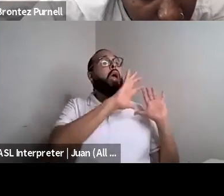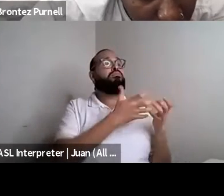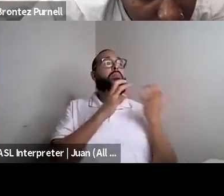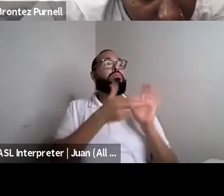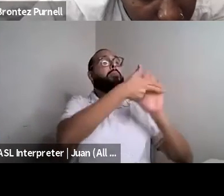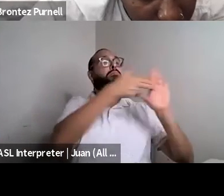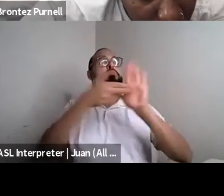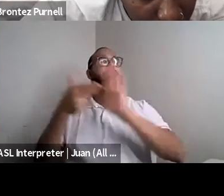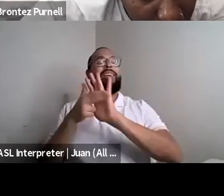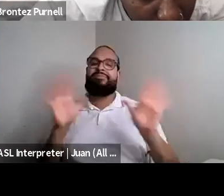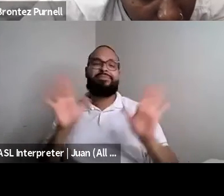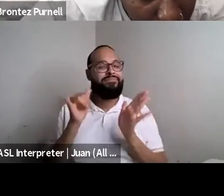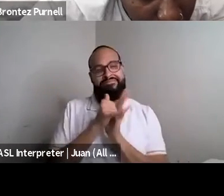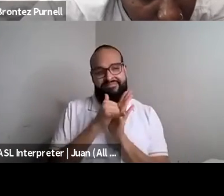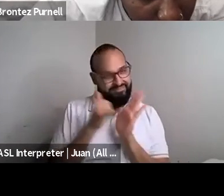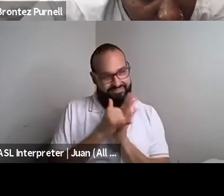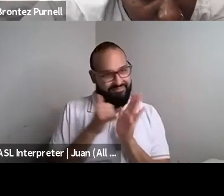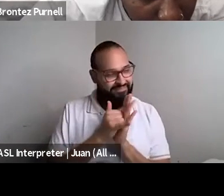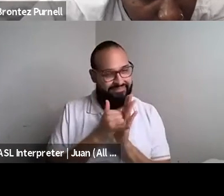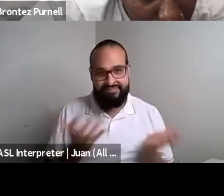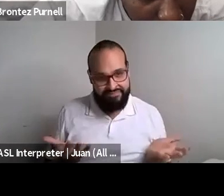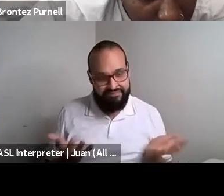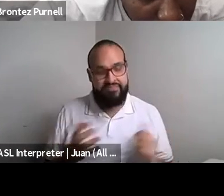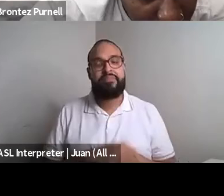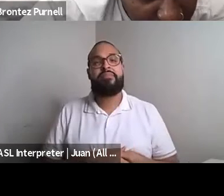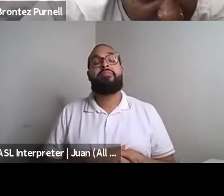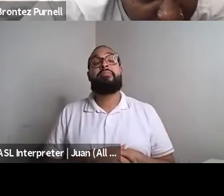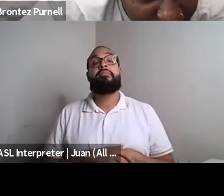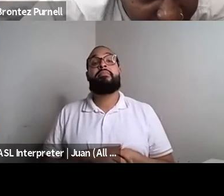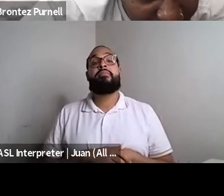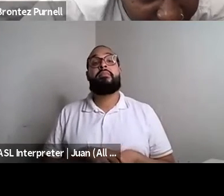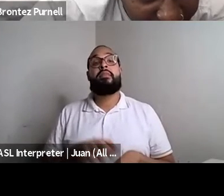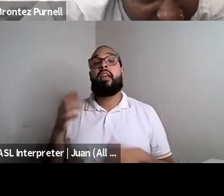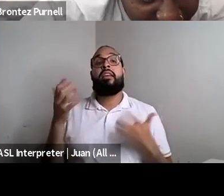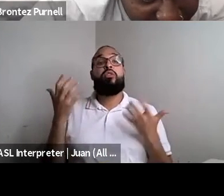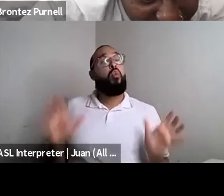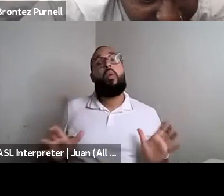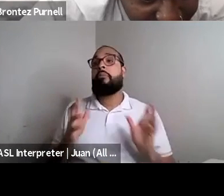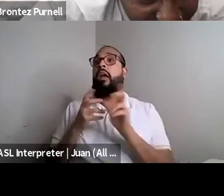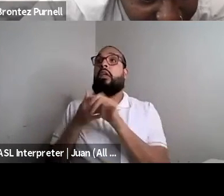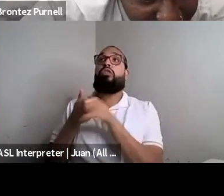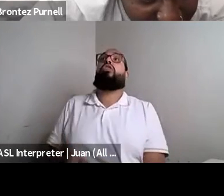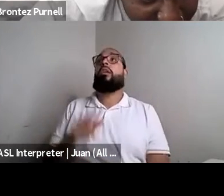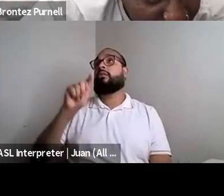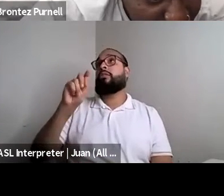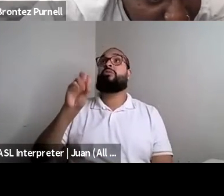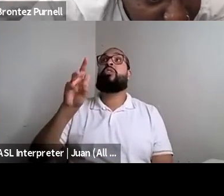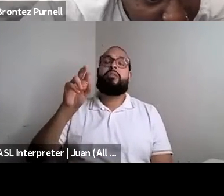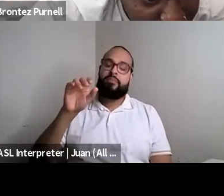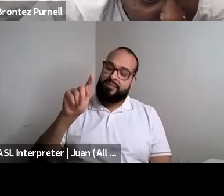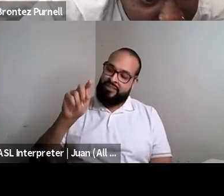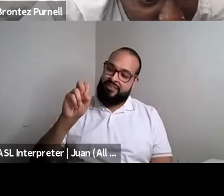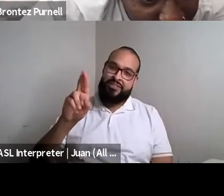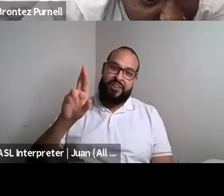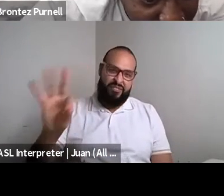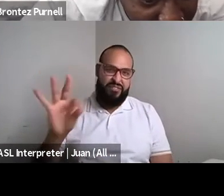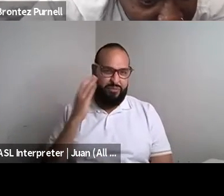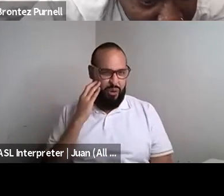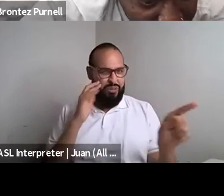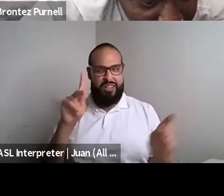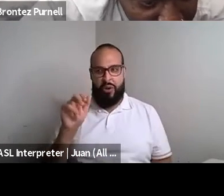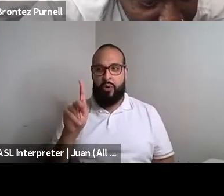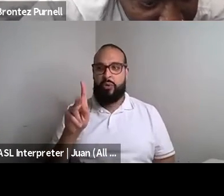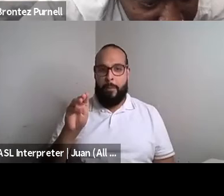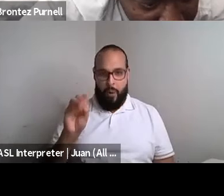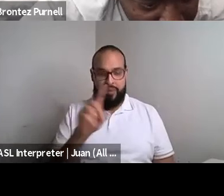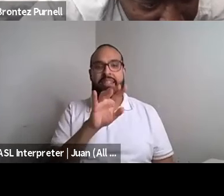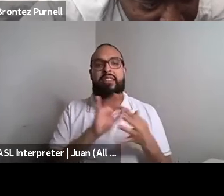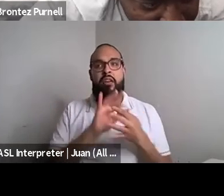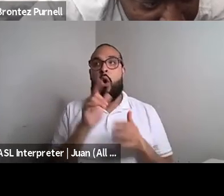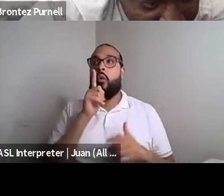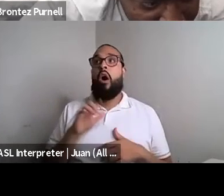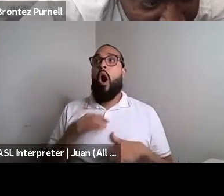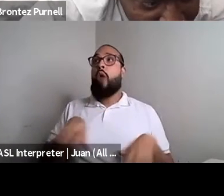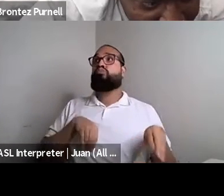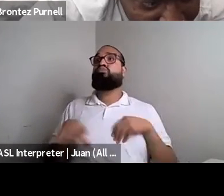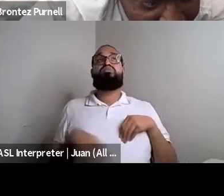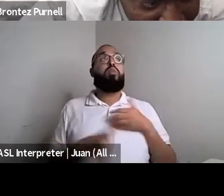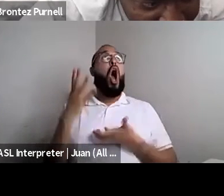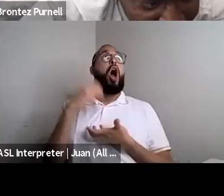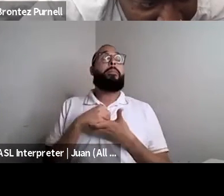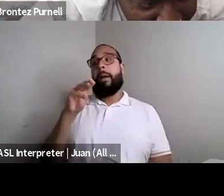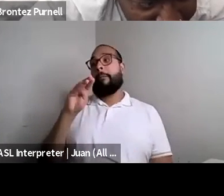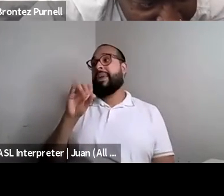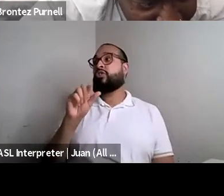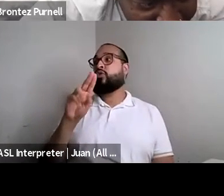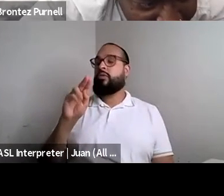Randa Jarrar she/they: Knowing that that and and not being like those fucking turfs that Kokomo was talking about, you know, just internalized internalizing misogyny saying that, you know, if you're going to be queried, you need to be fucking